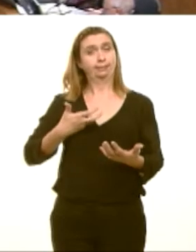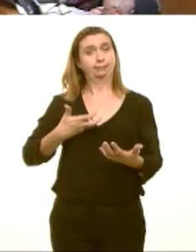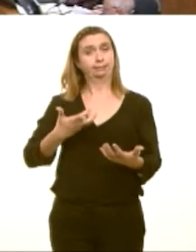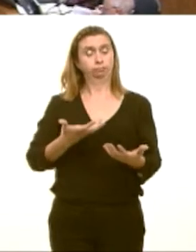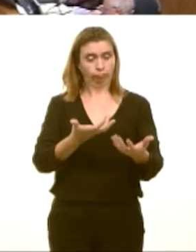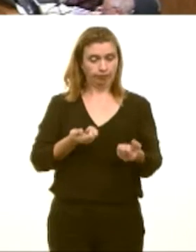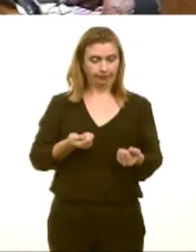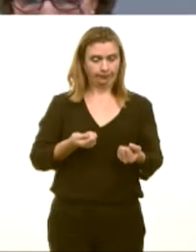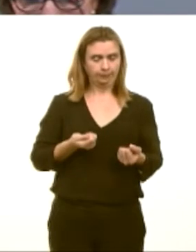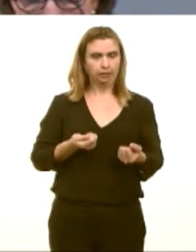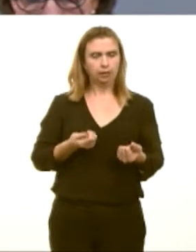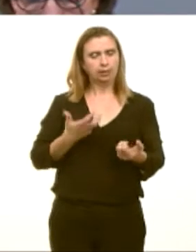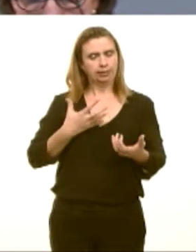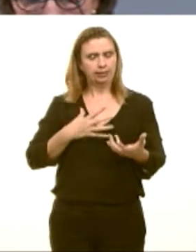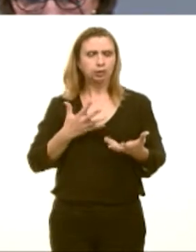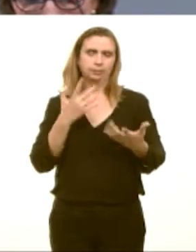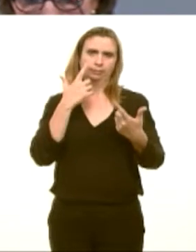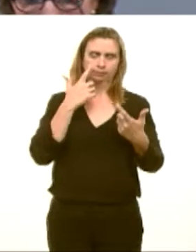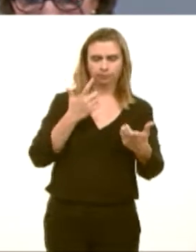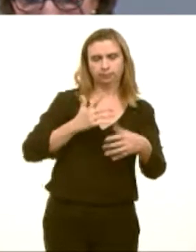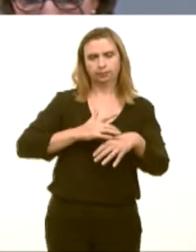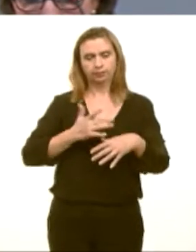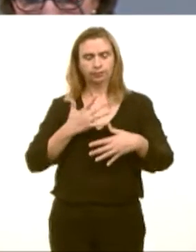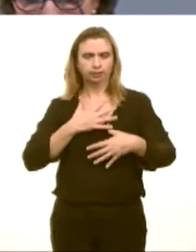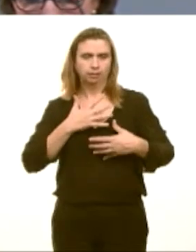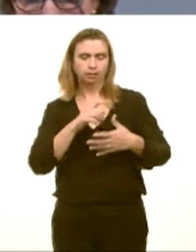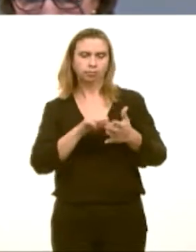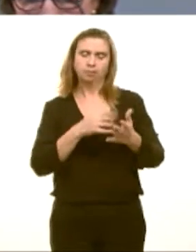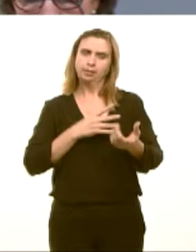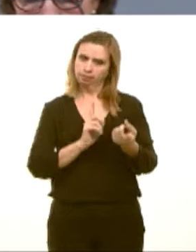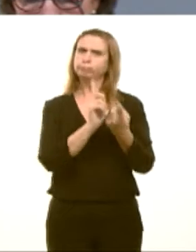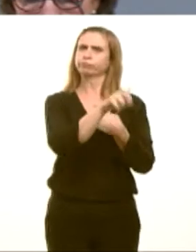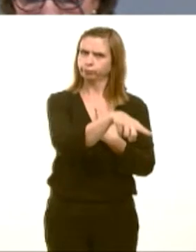importance when patients find that they have an issue, and it can help mitigate some of